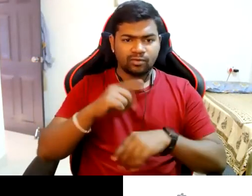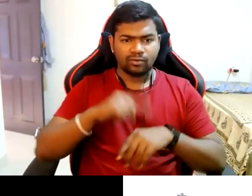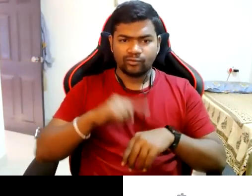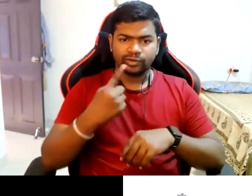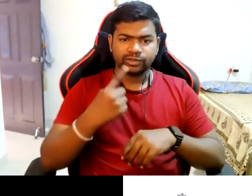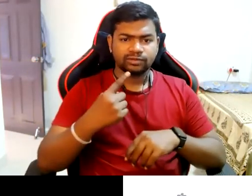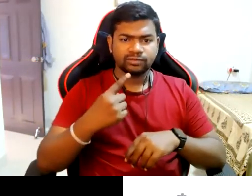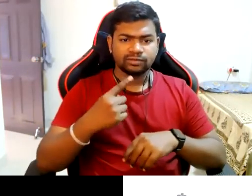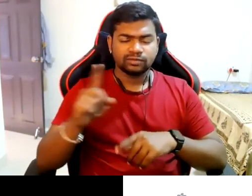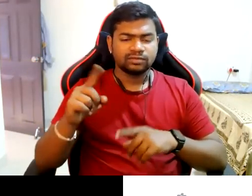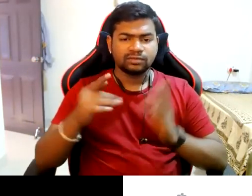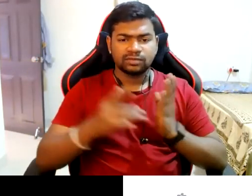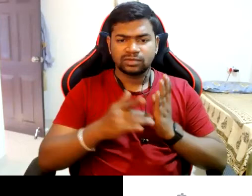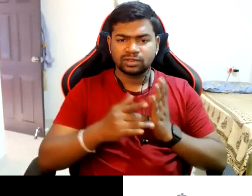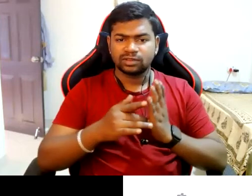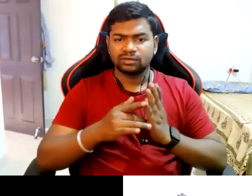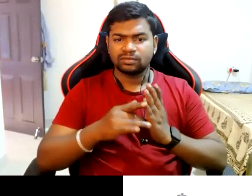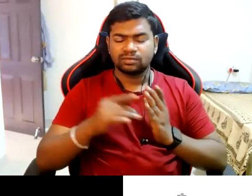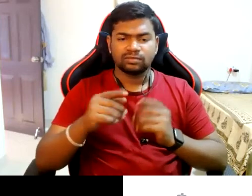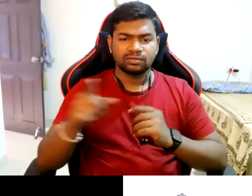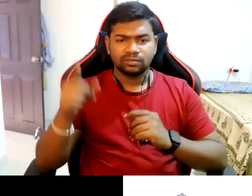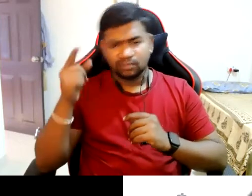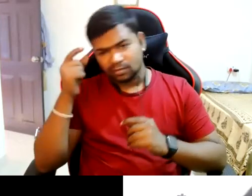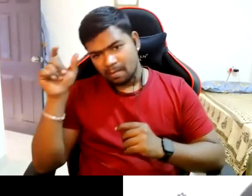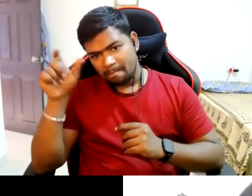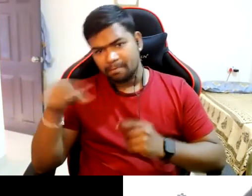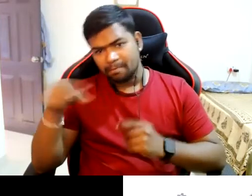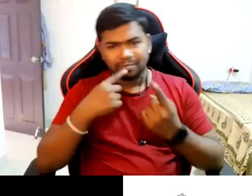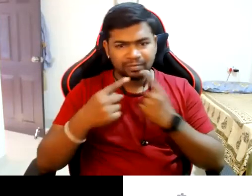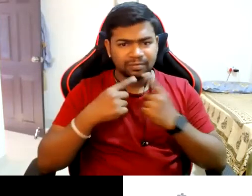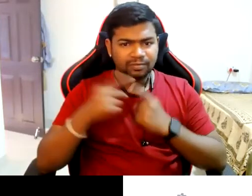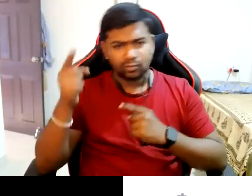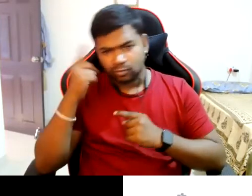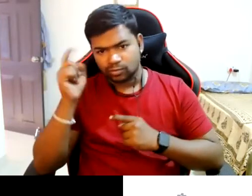first four round of the technical panel were fully aware of my disability for that.